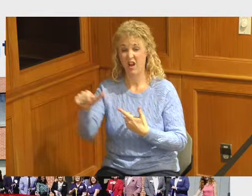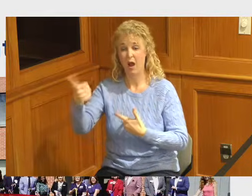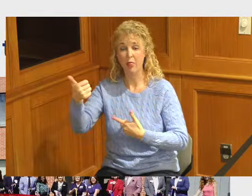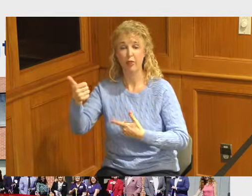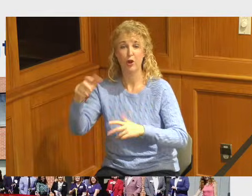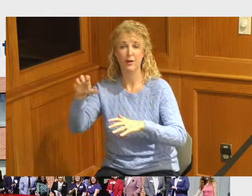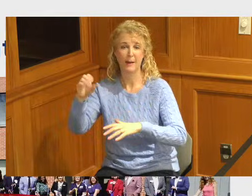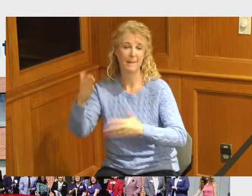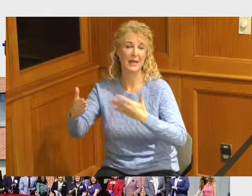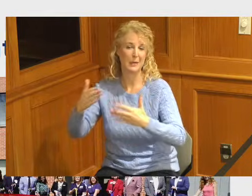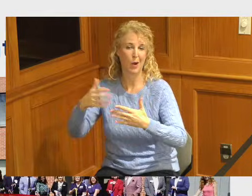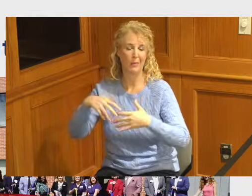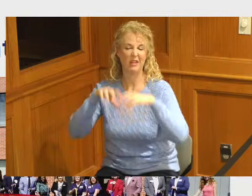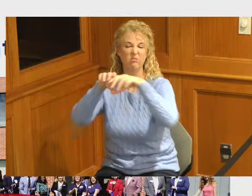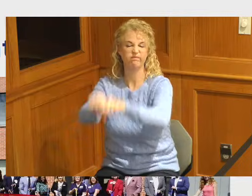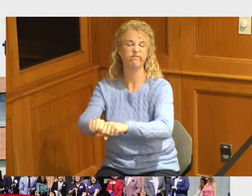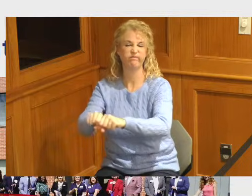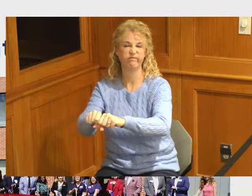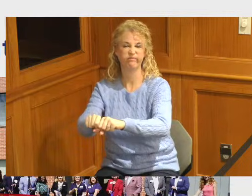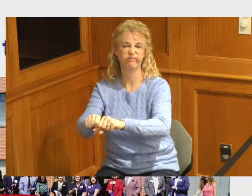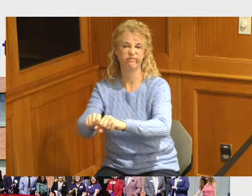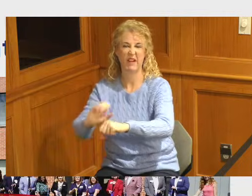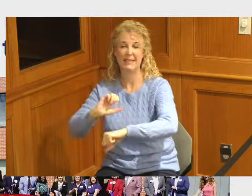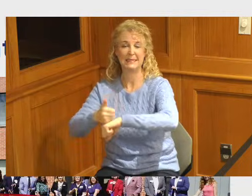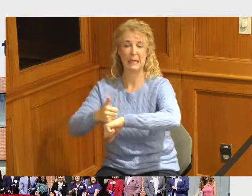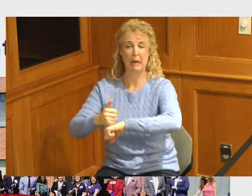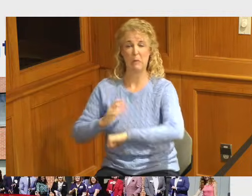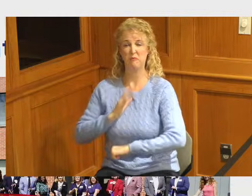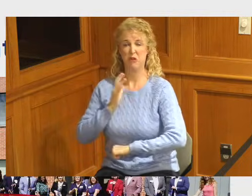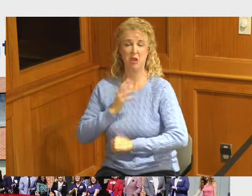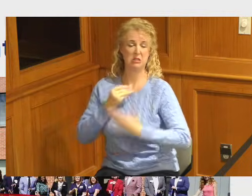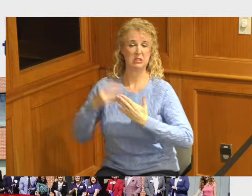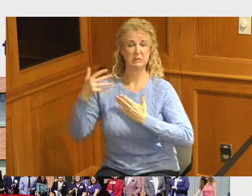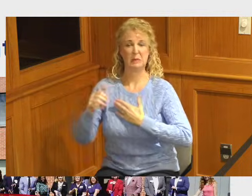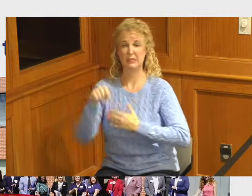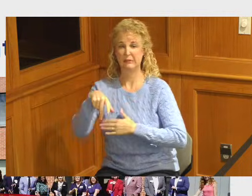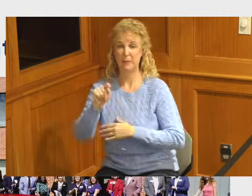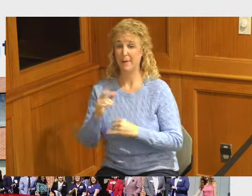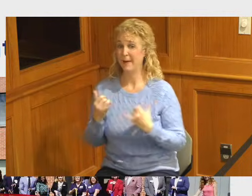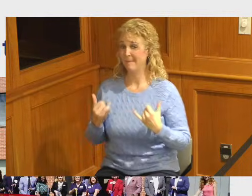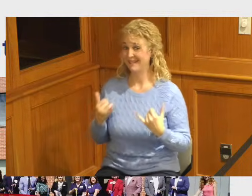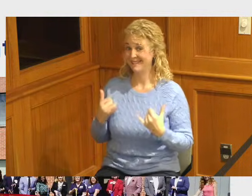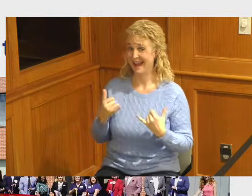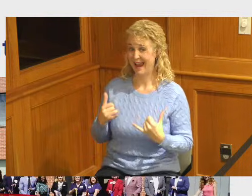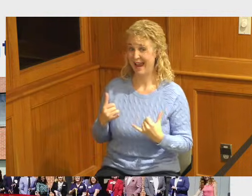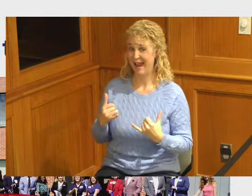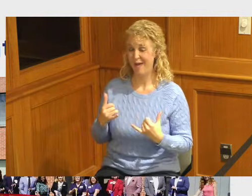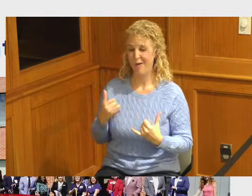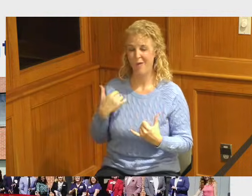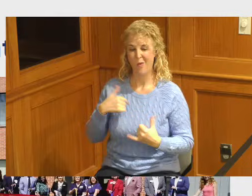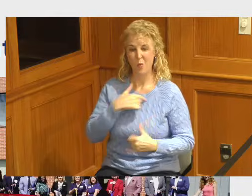its location. now it's got another it's it's new investment in 30 more years of affordability for